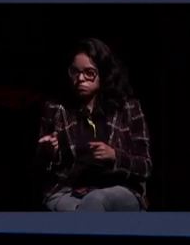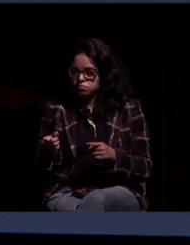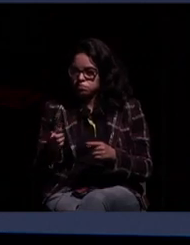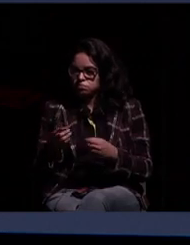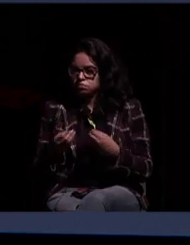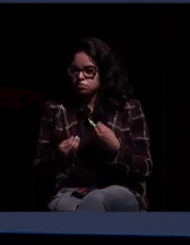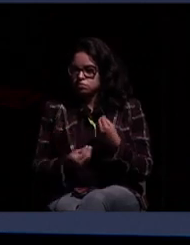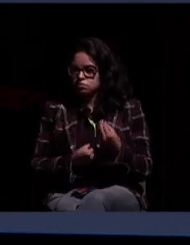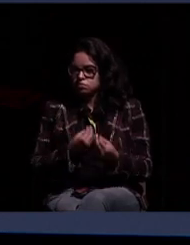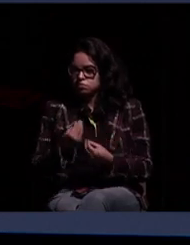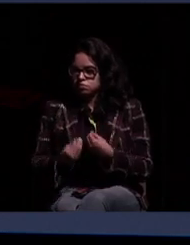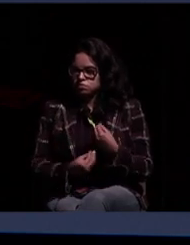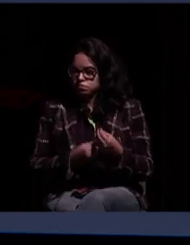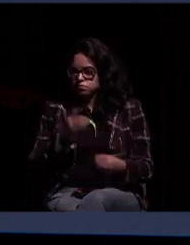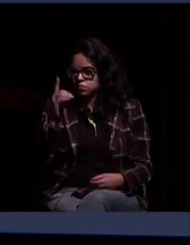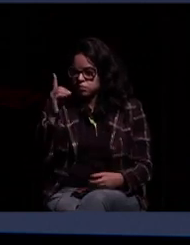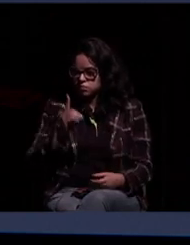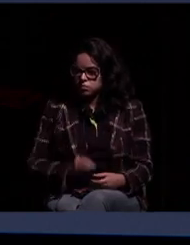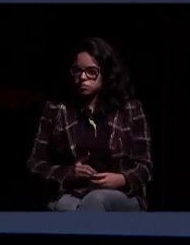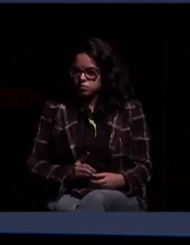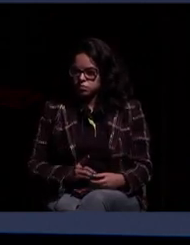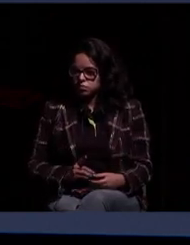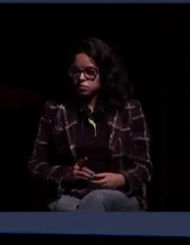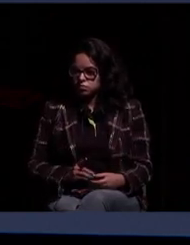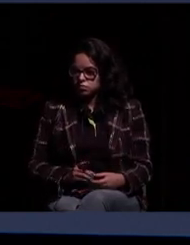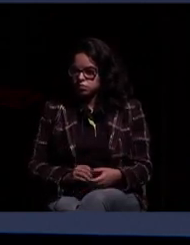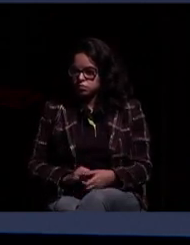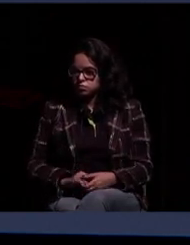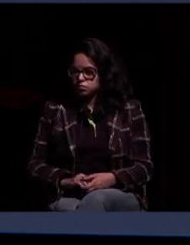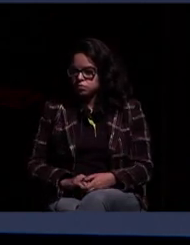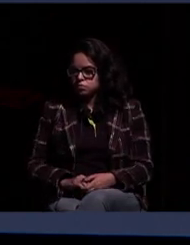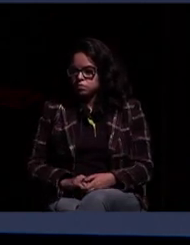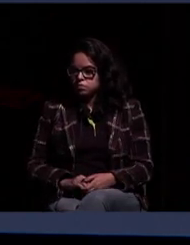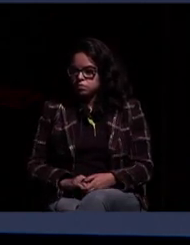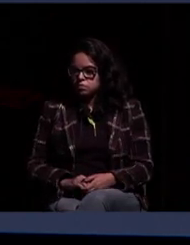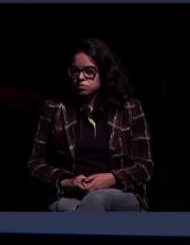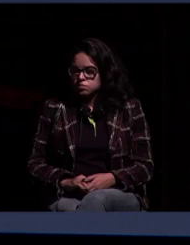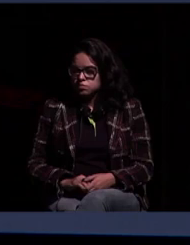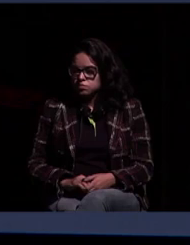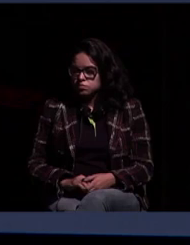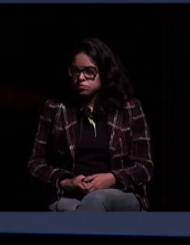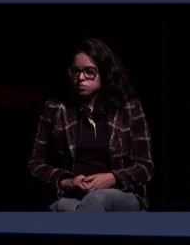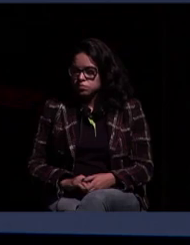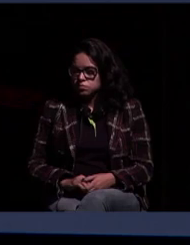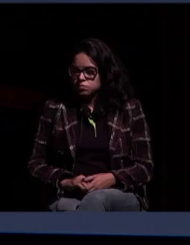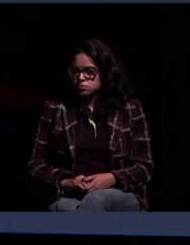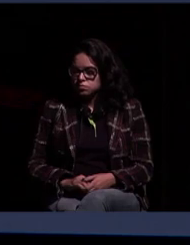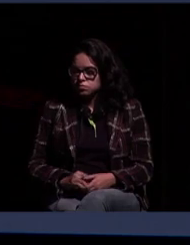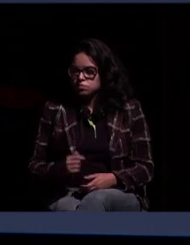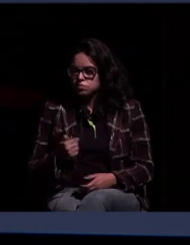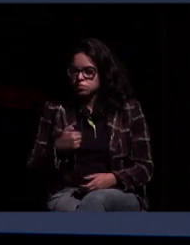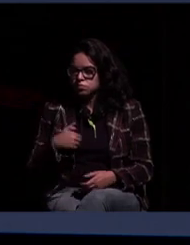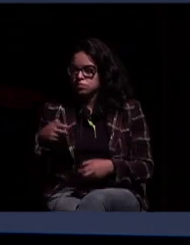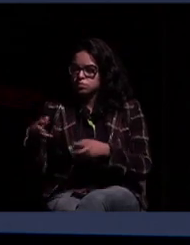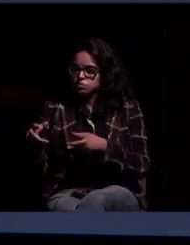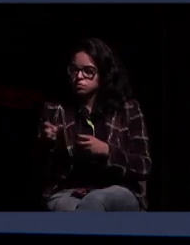in regard to your rights, ok? So I end up finding a different,